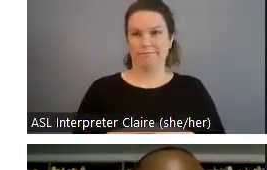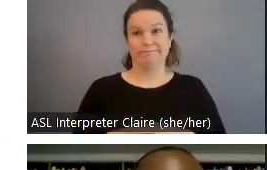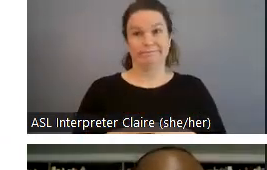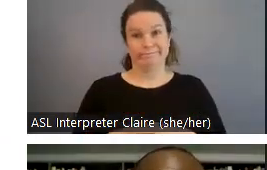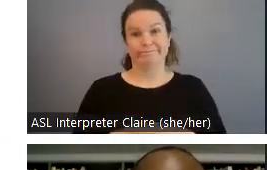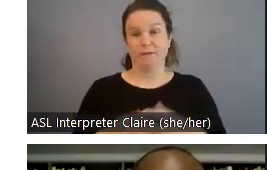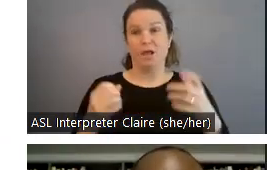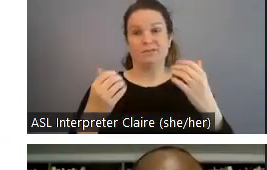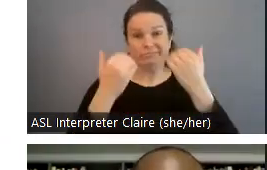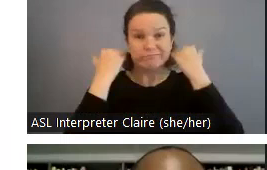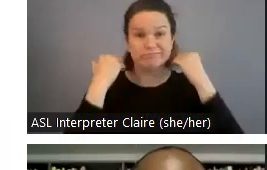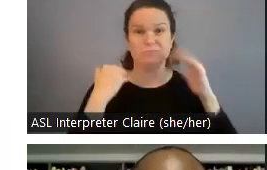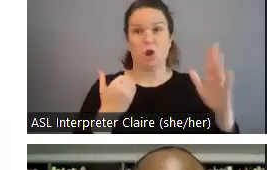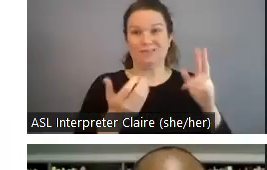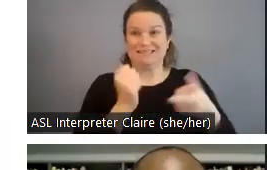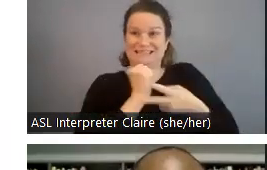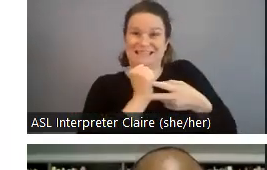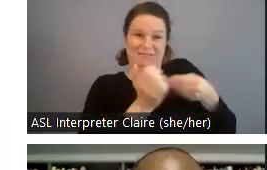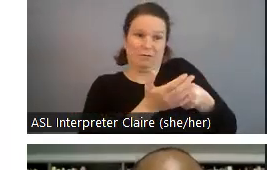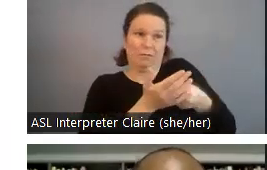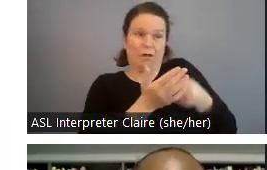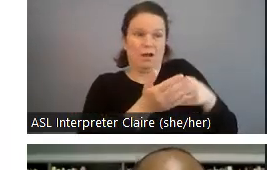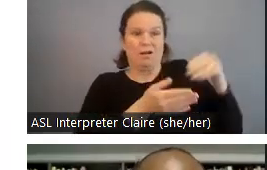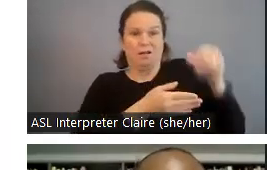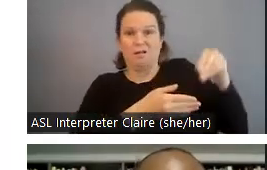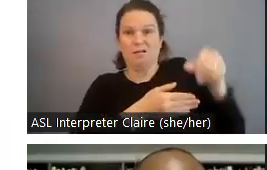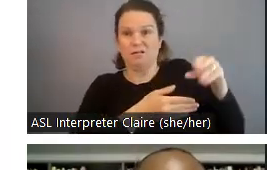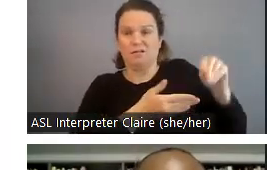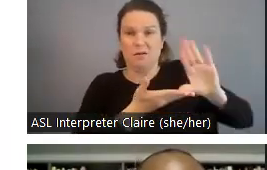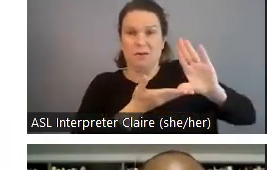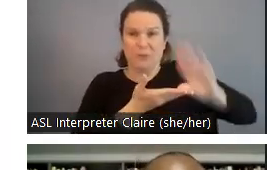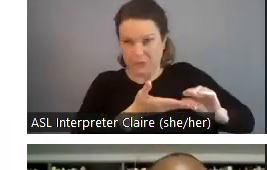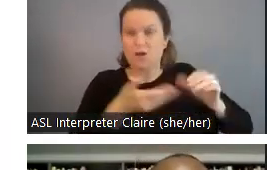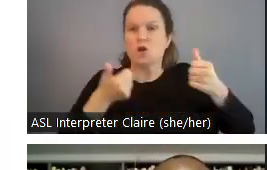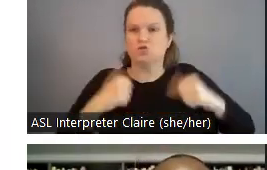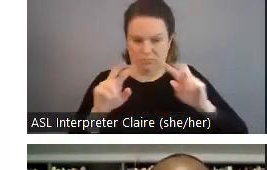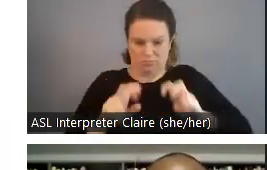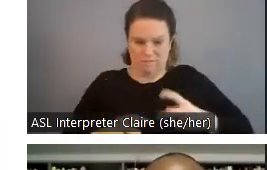her savings trying to understand what's happening to her body. And she's really